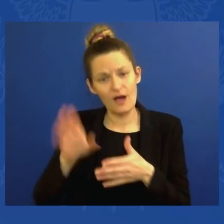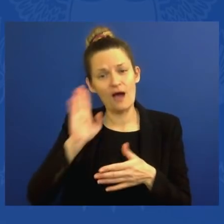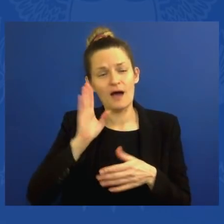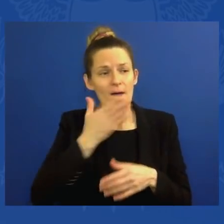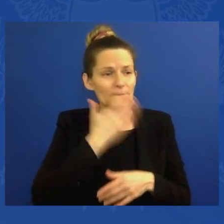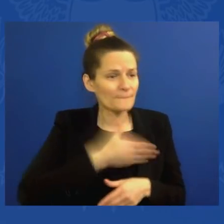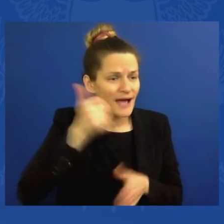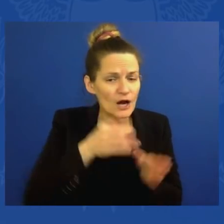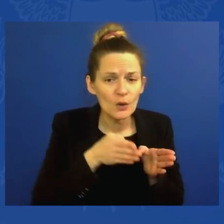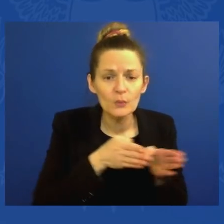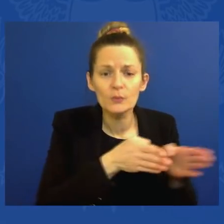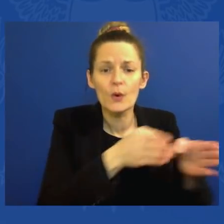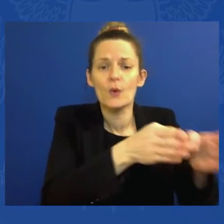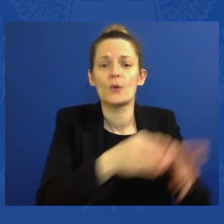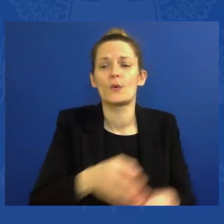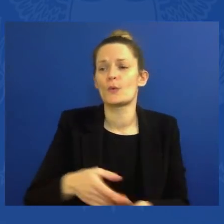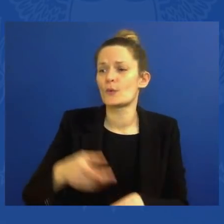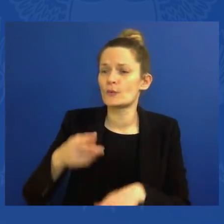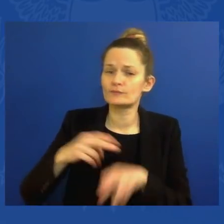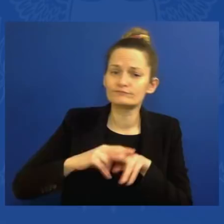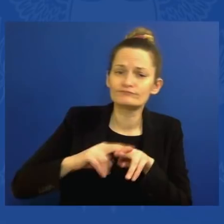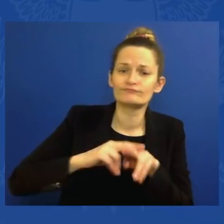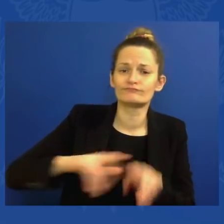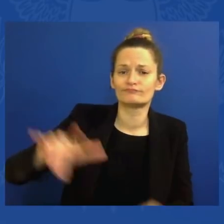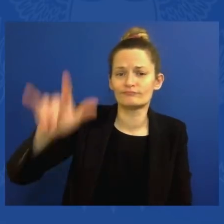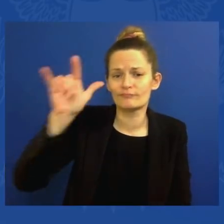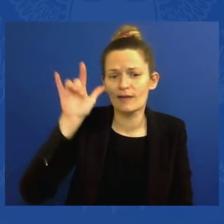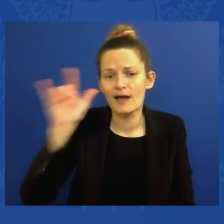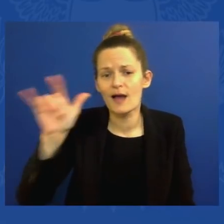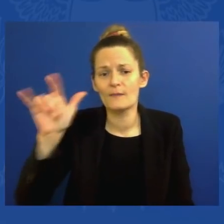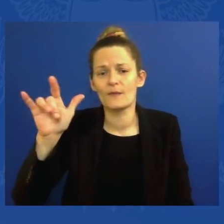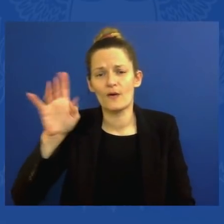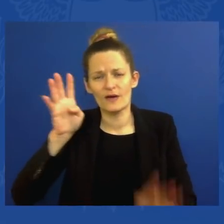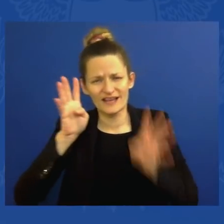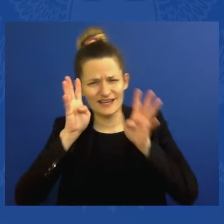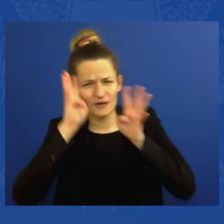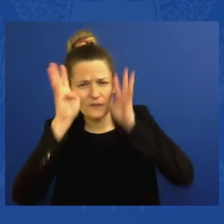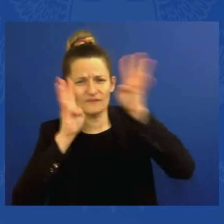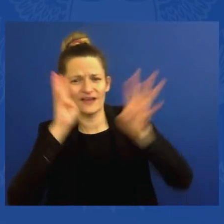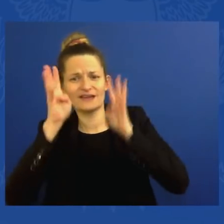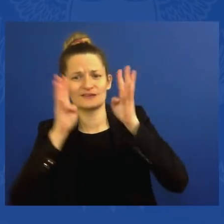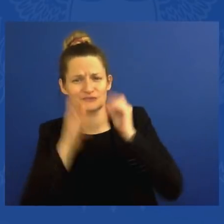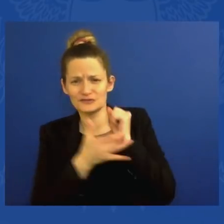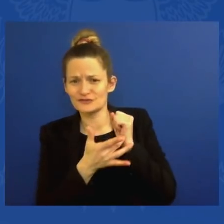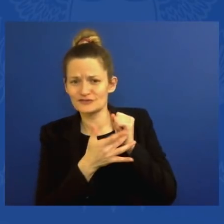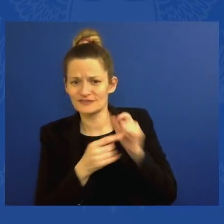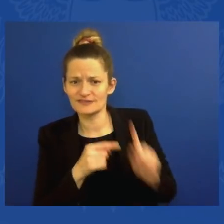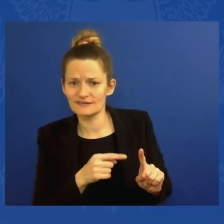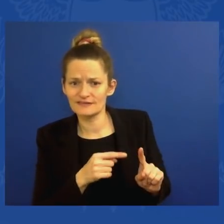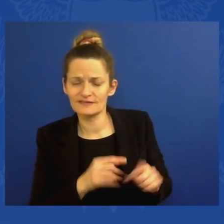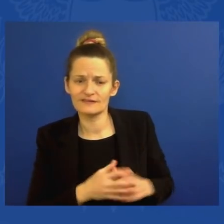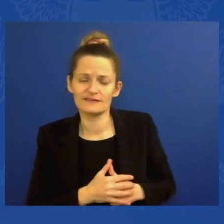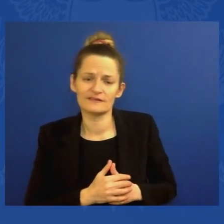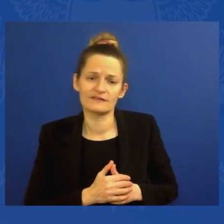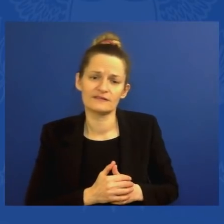That's exactly what we're doing. Look, as a result, we're seeing more jobs, more hope, and we're also seeing something else: